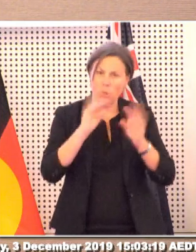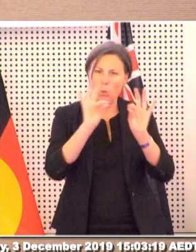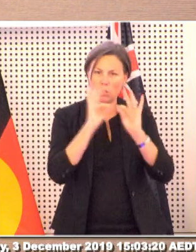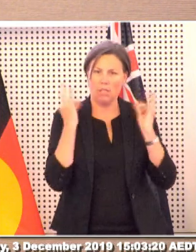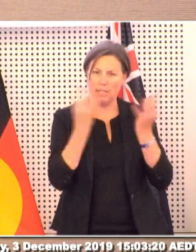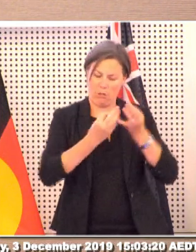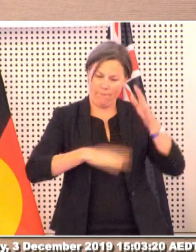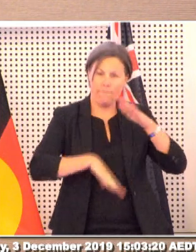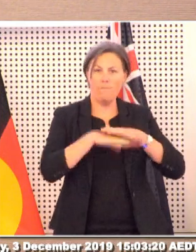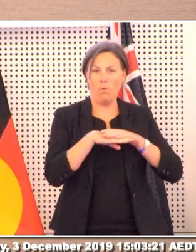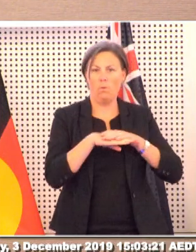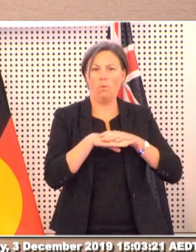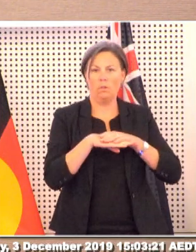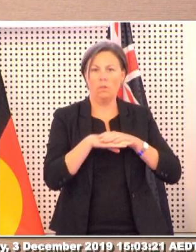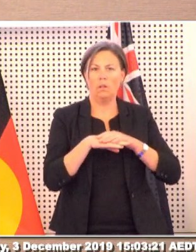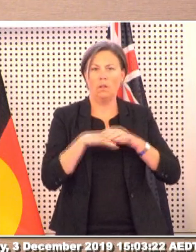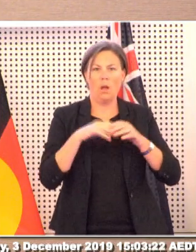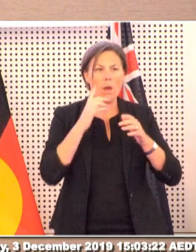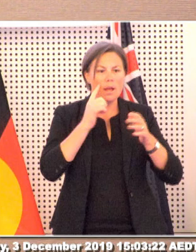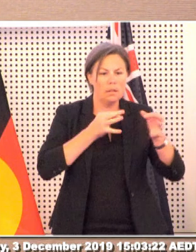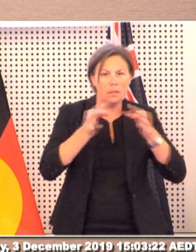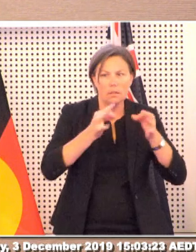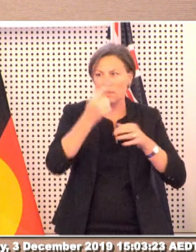involved in co-design, involved in evaluation.